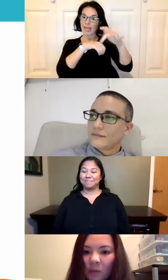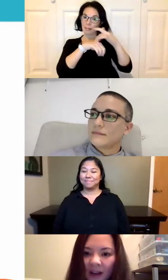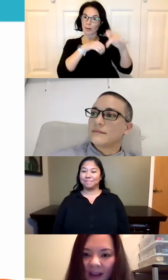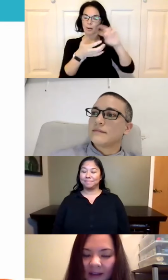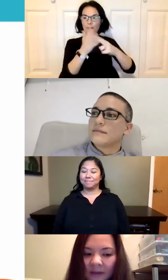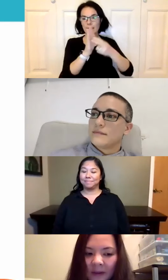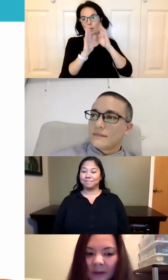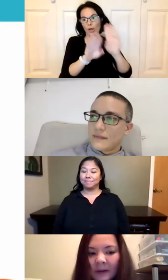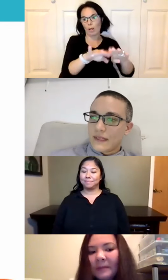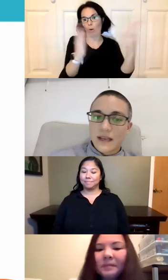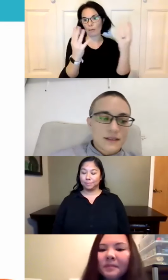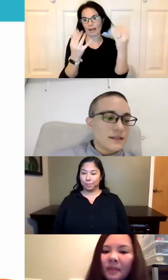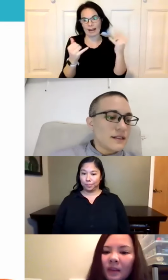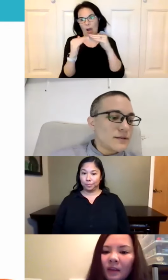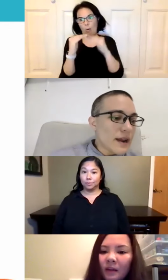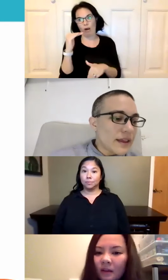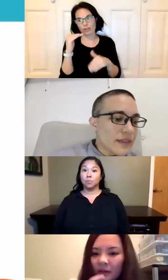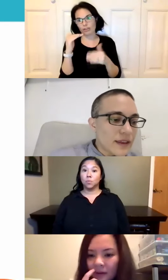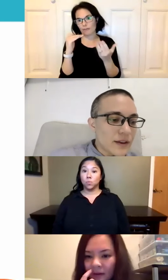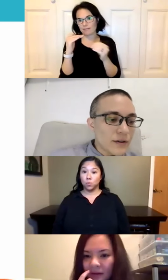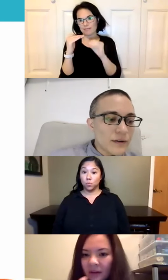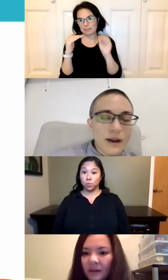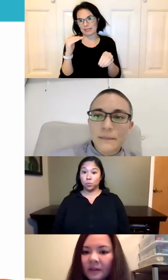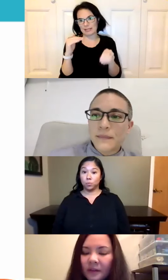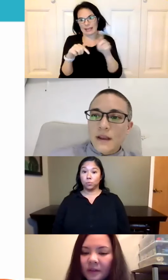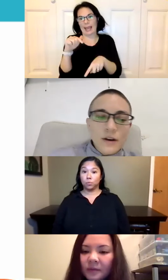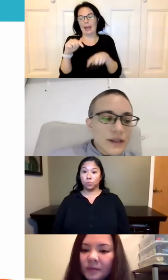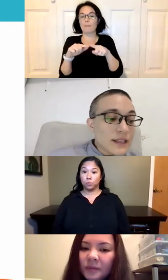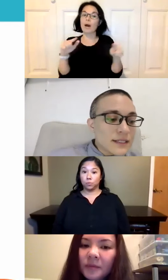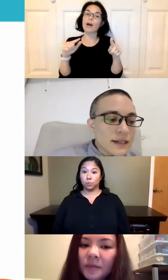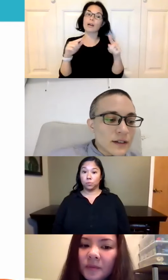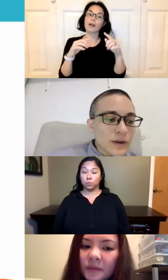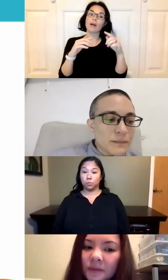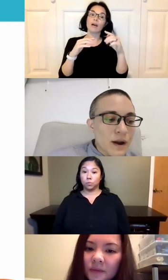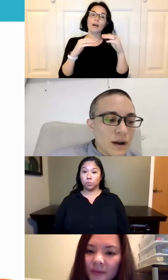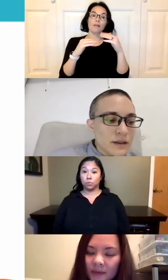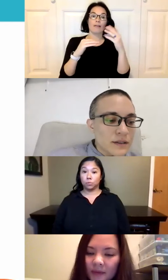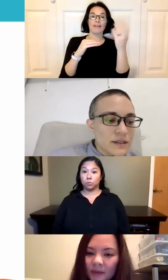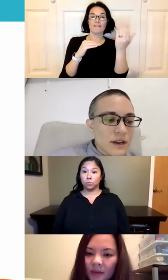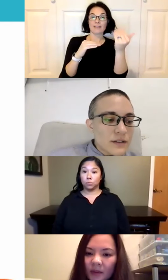Yes, thank you. Let's take a quick pause